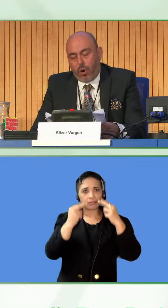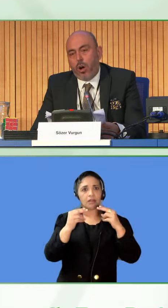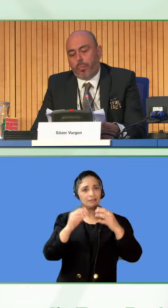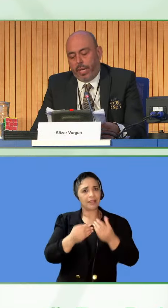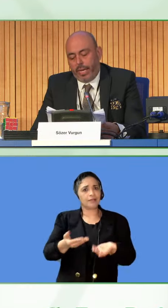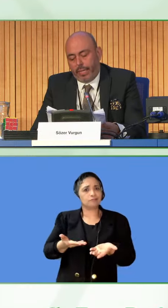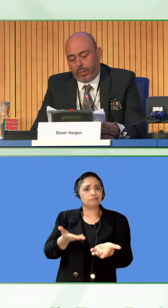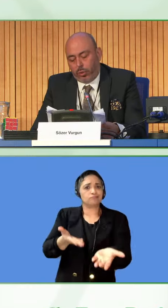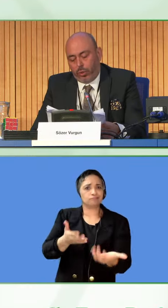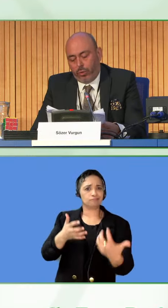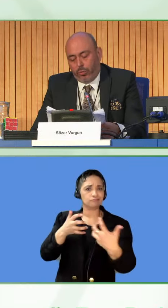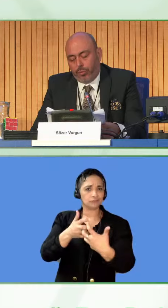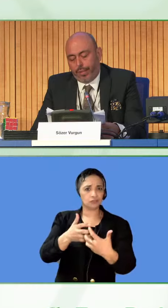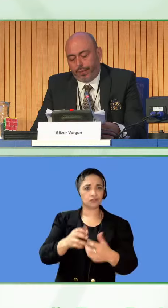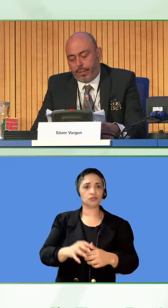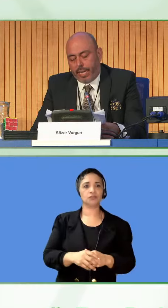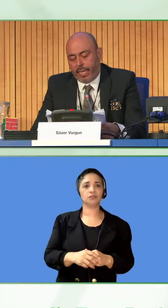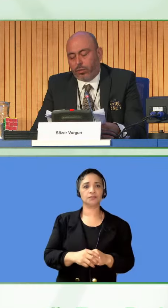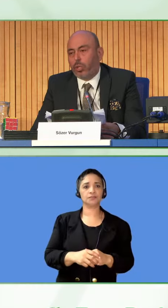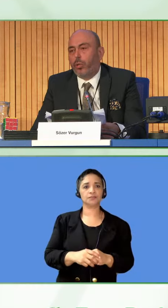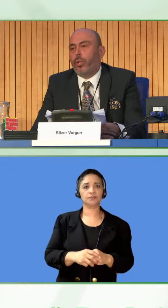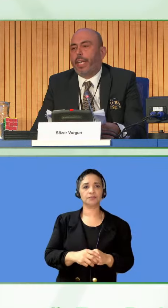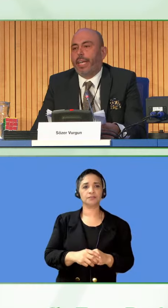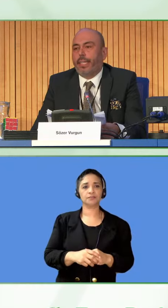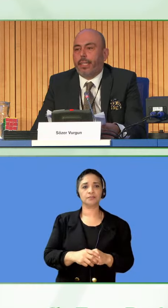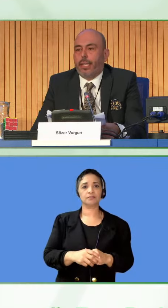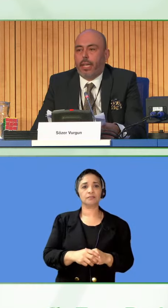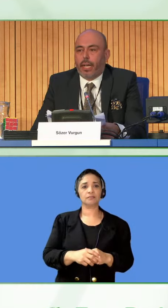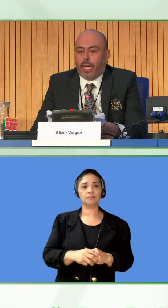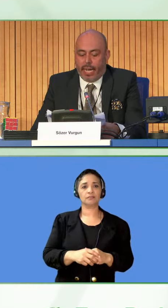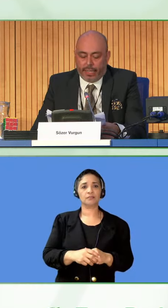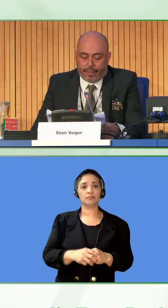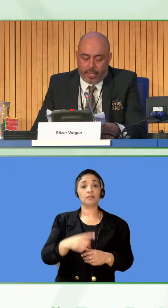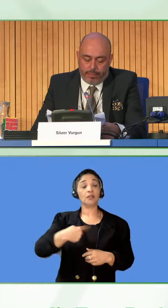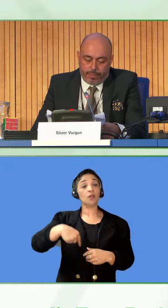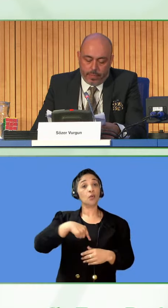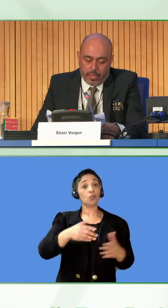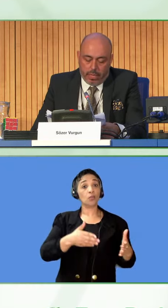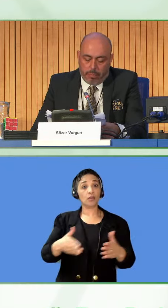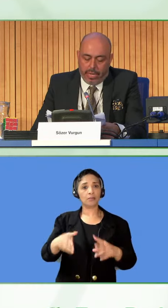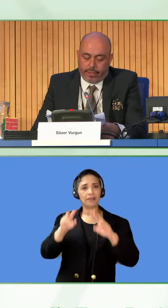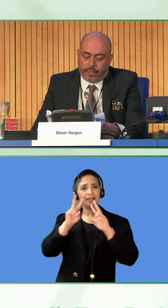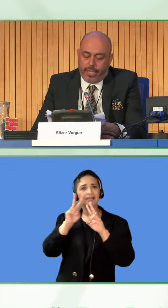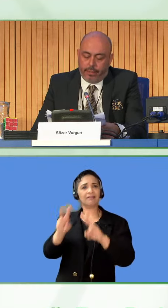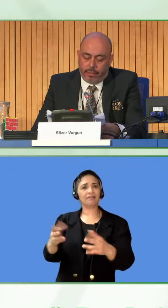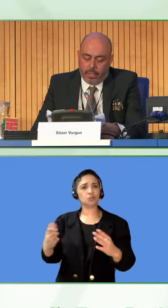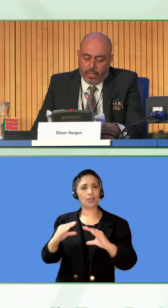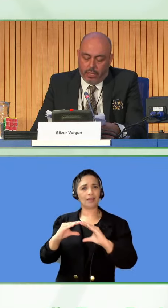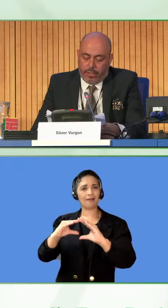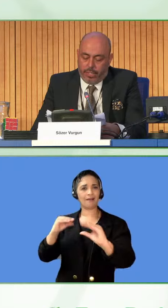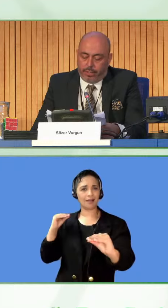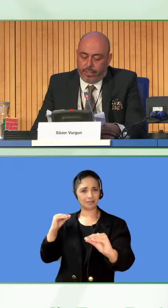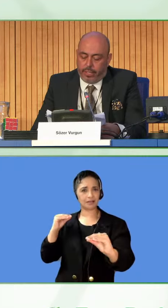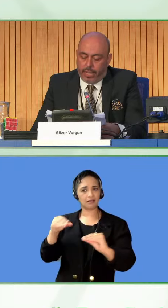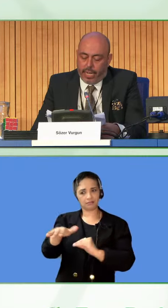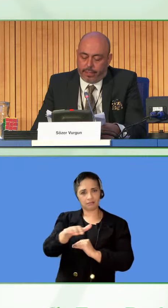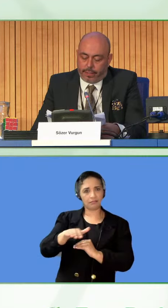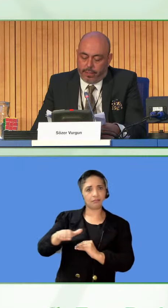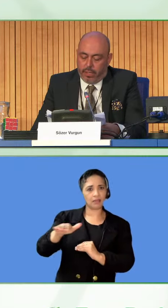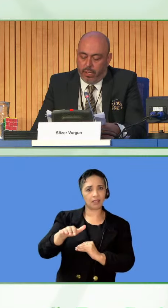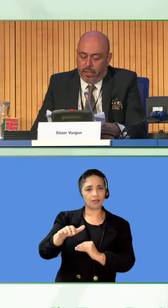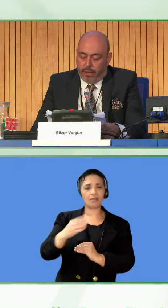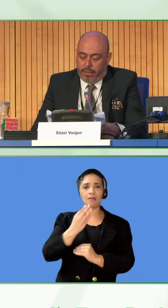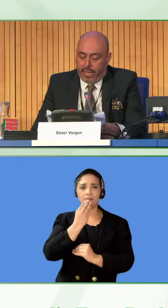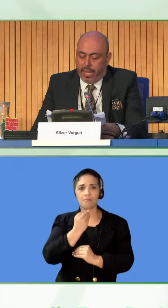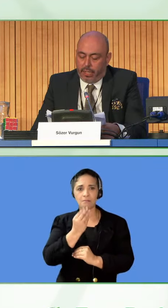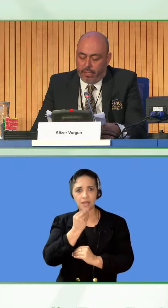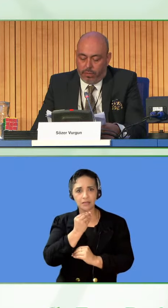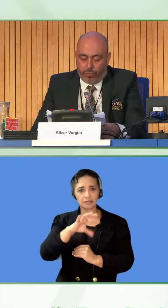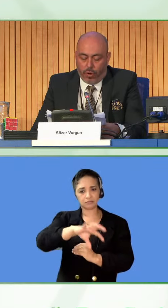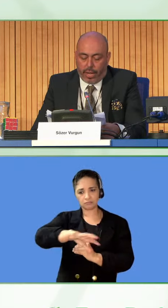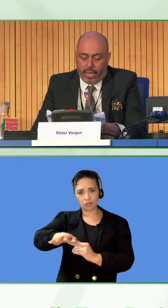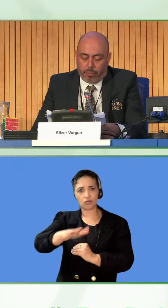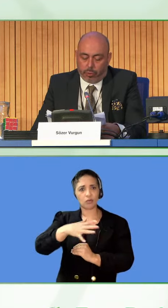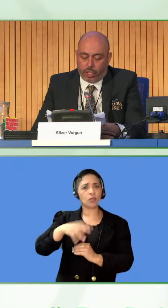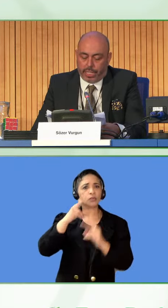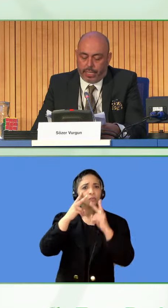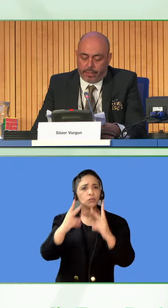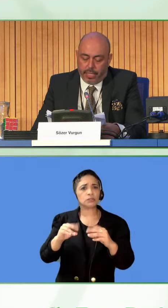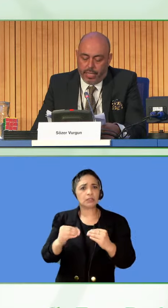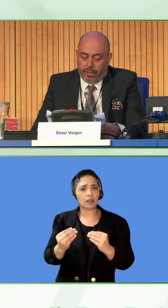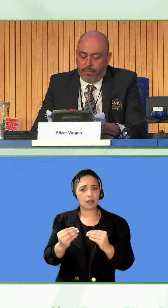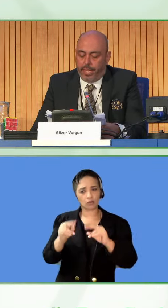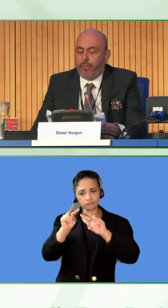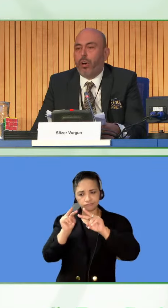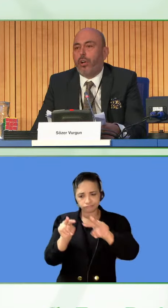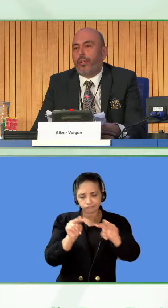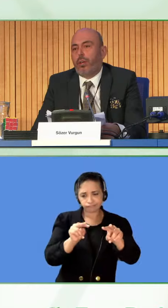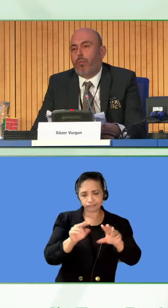We are planning to visit a school in Gaza, Palestine this year, for a project, we were